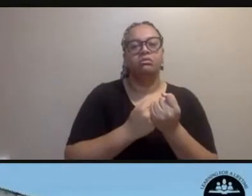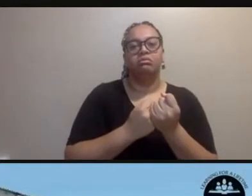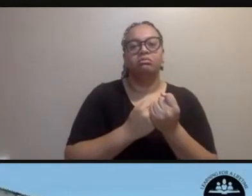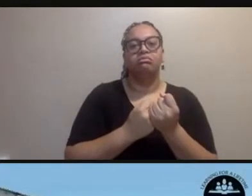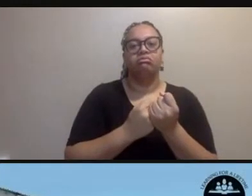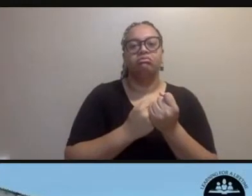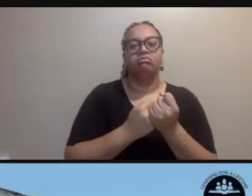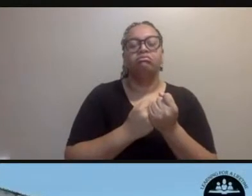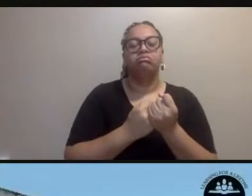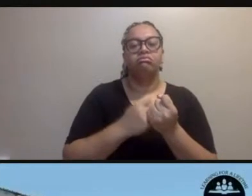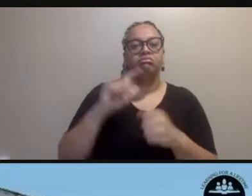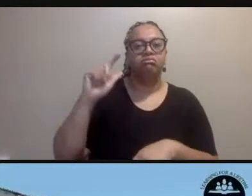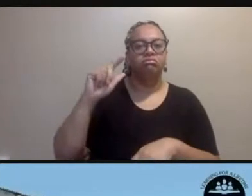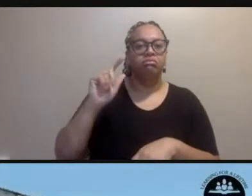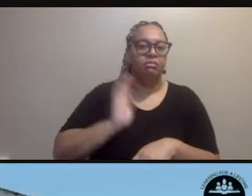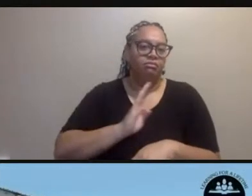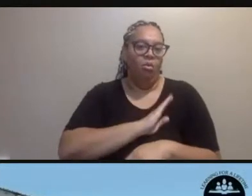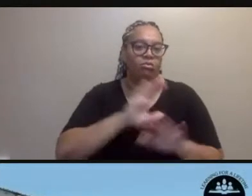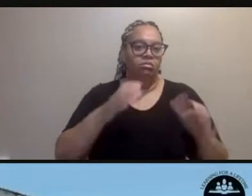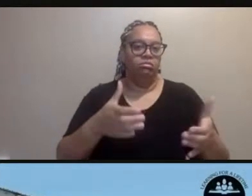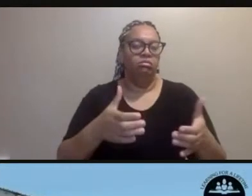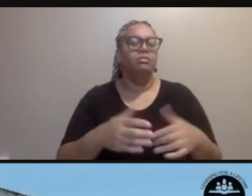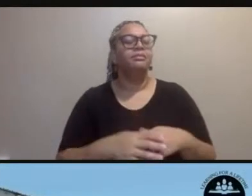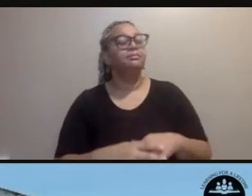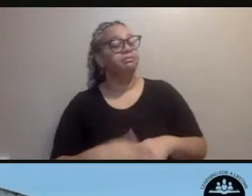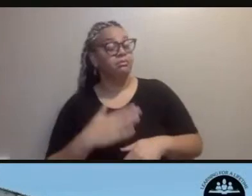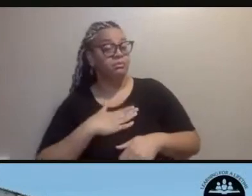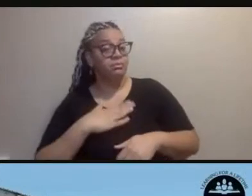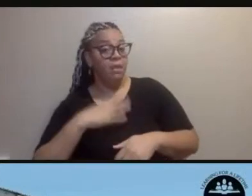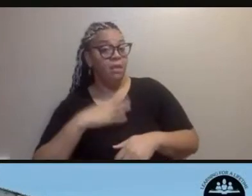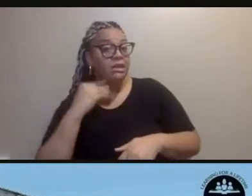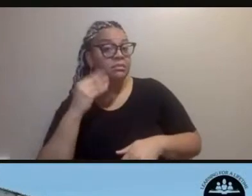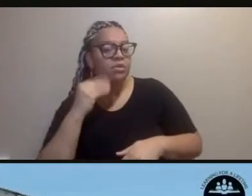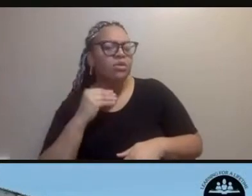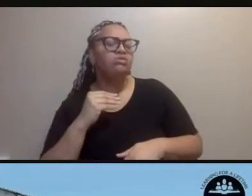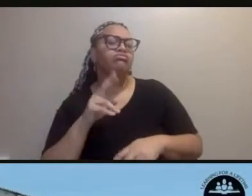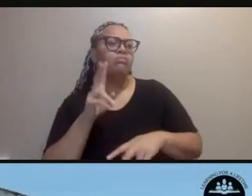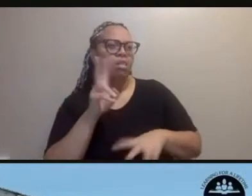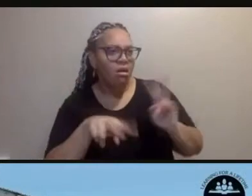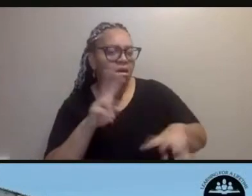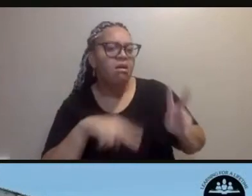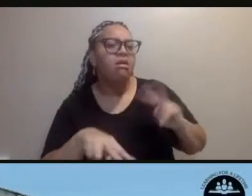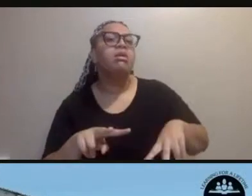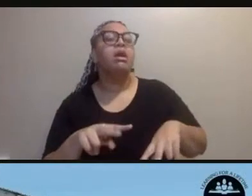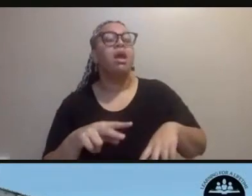AS COLLECTIVELY AS A BOARD TO PROVIDE STRONG GOVERNANCE.